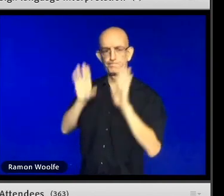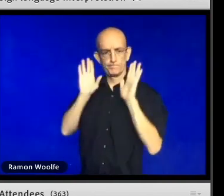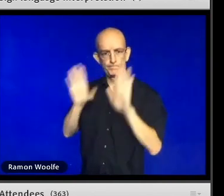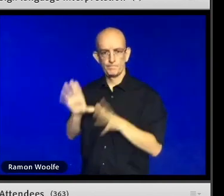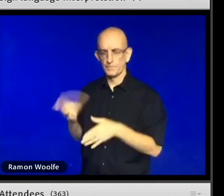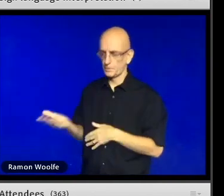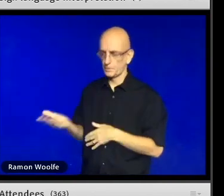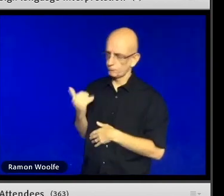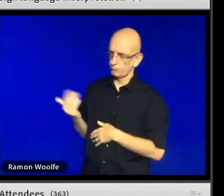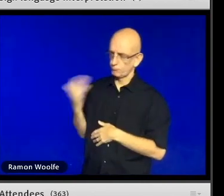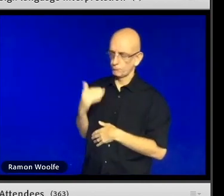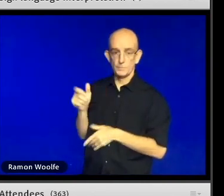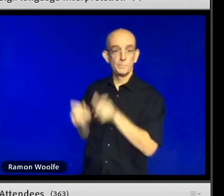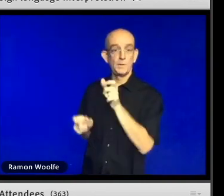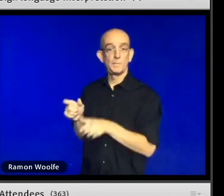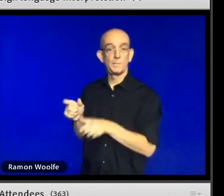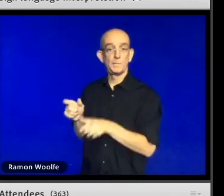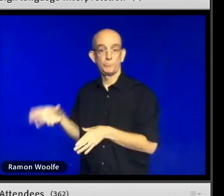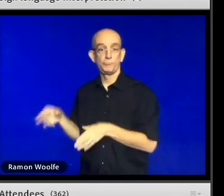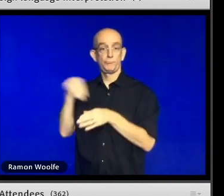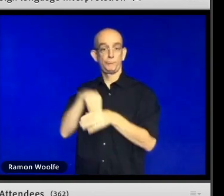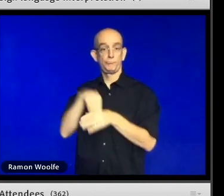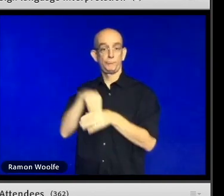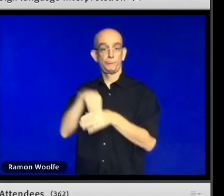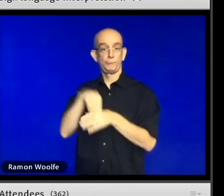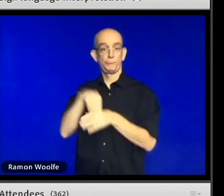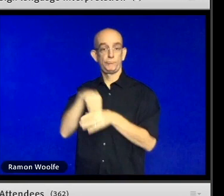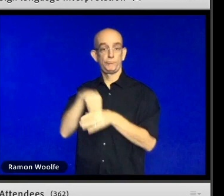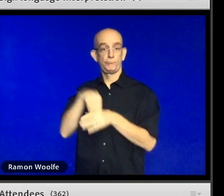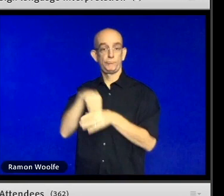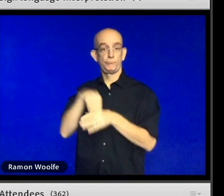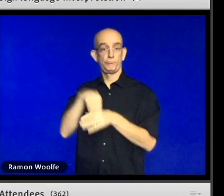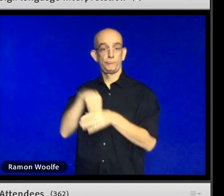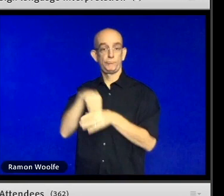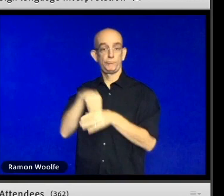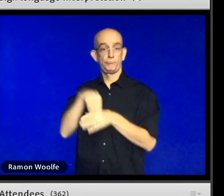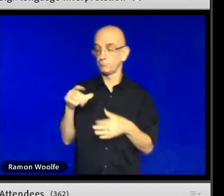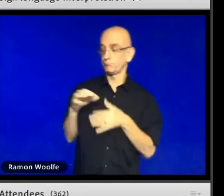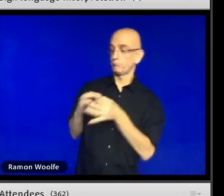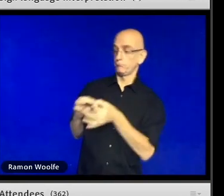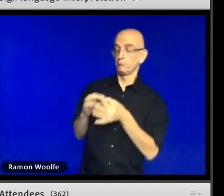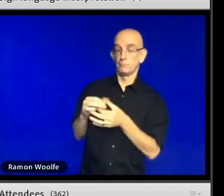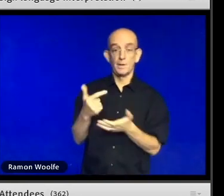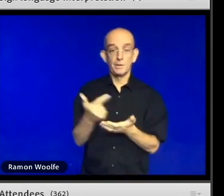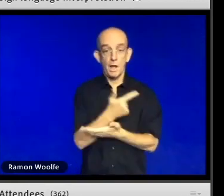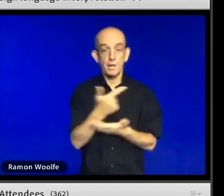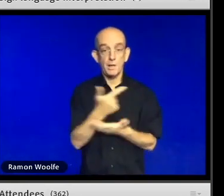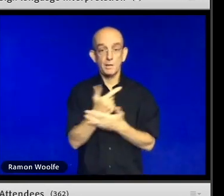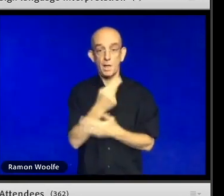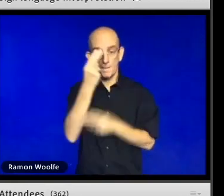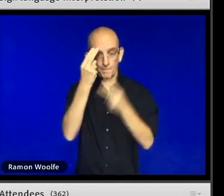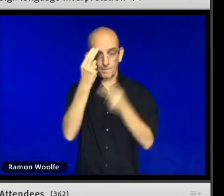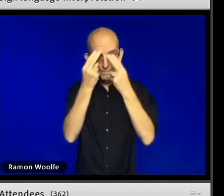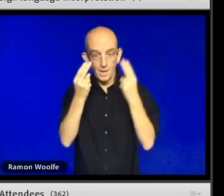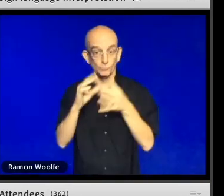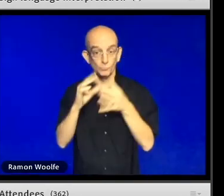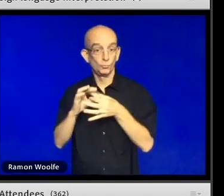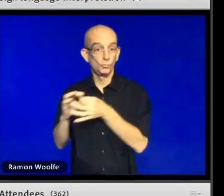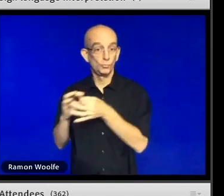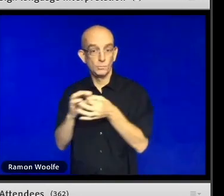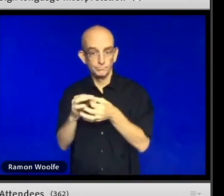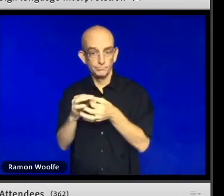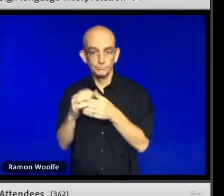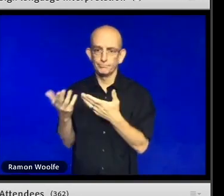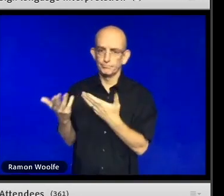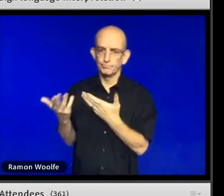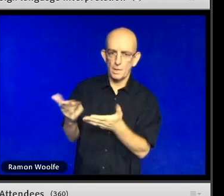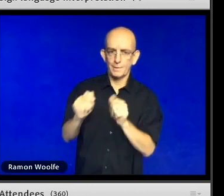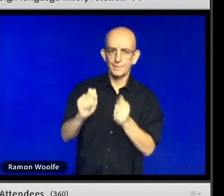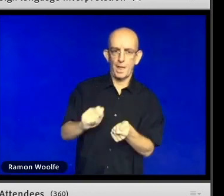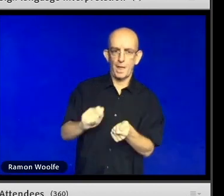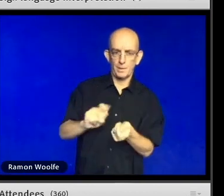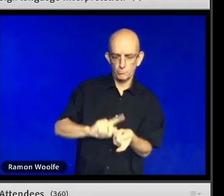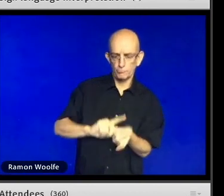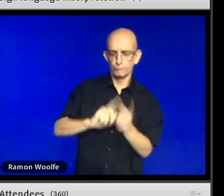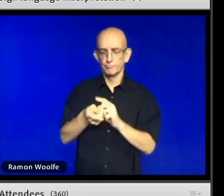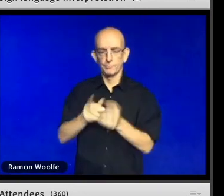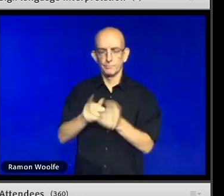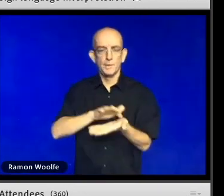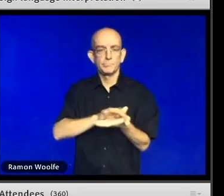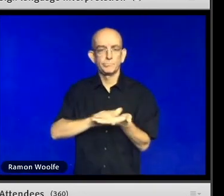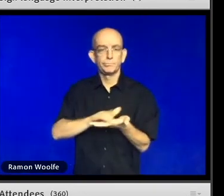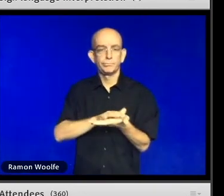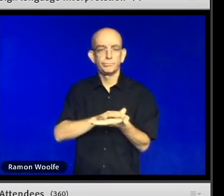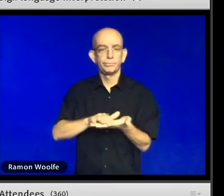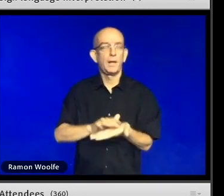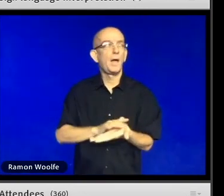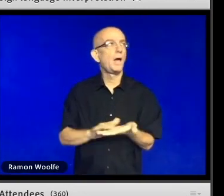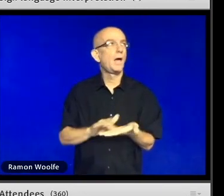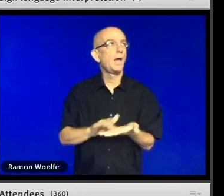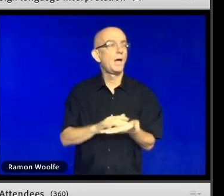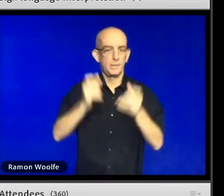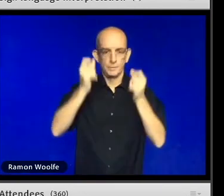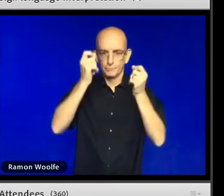Yes, absolutely. So Markus has just put up the results there. You can